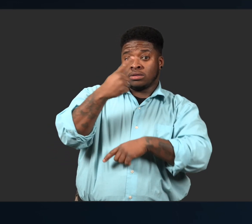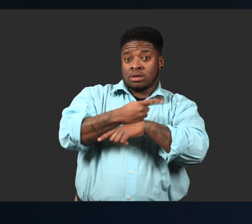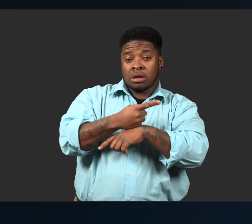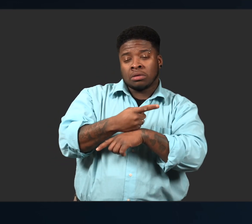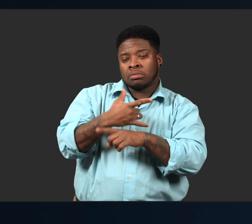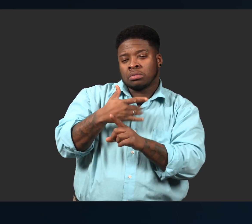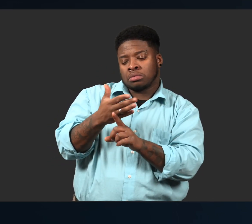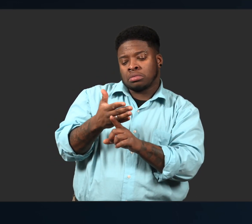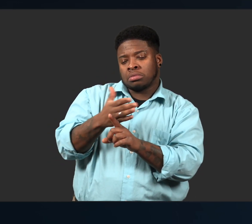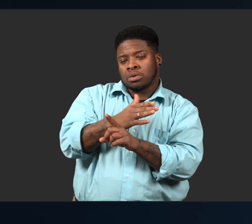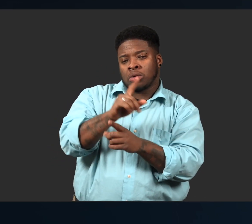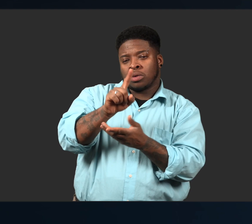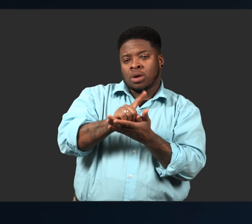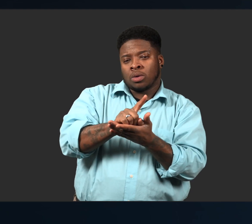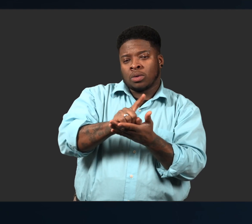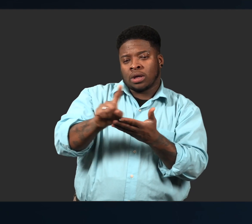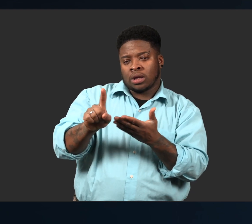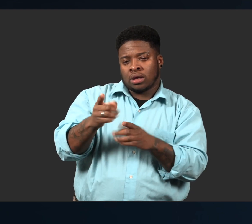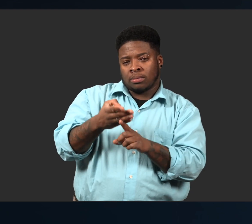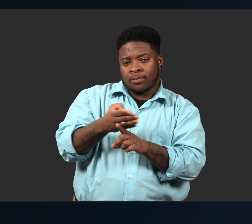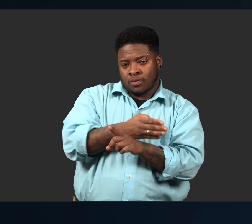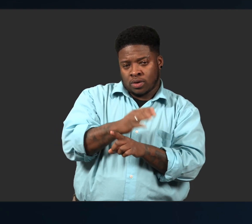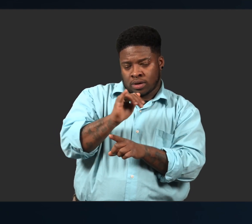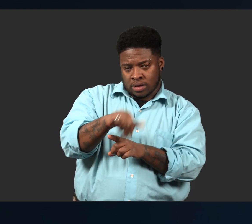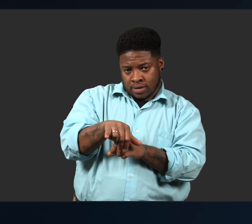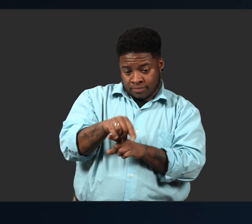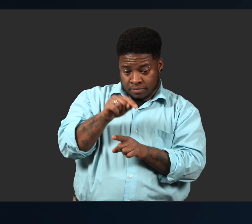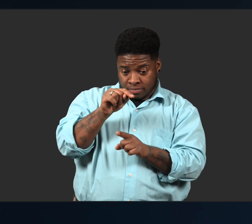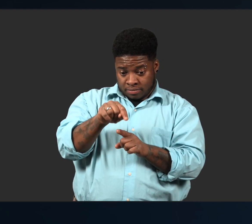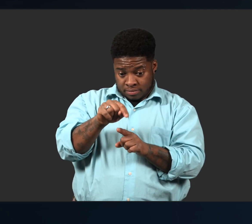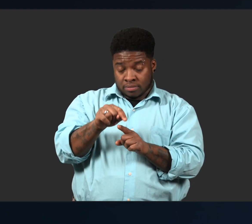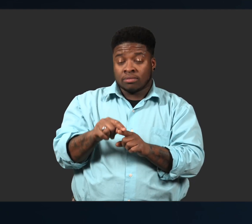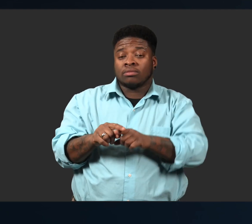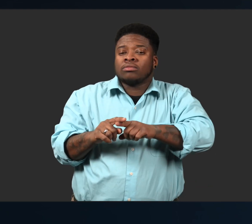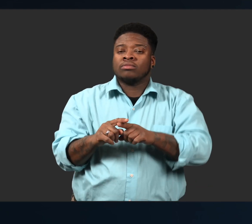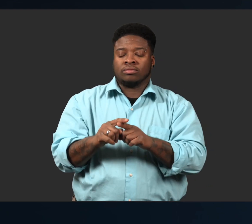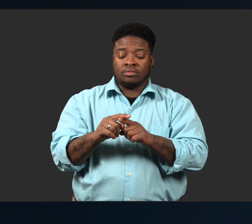Usually, about week before the end of treatment,